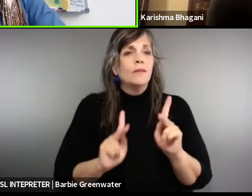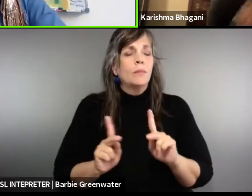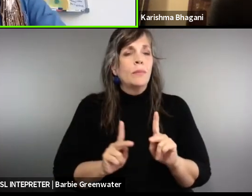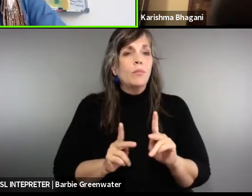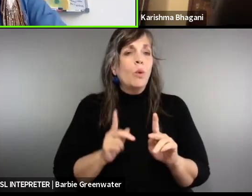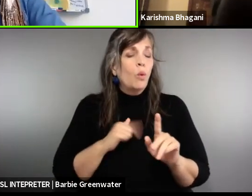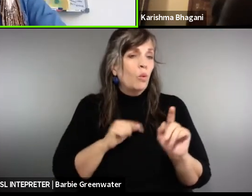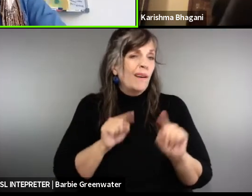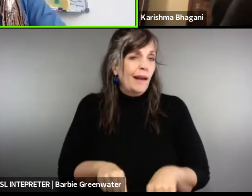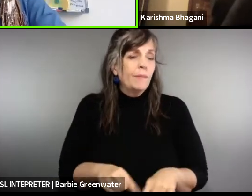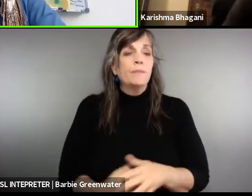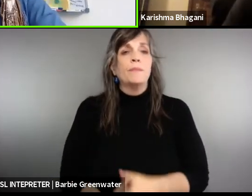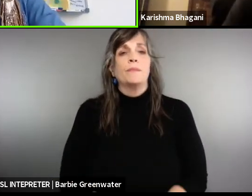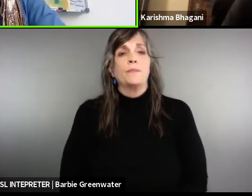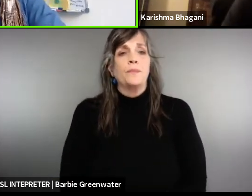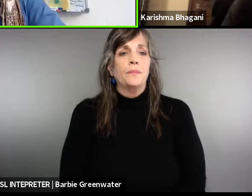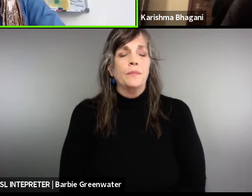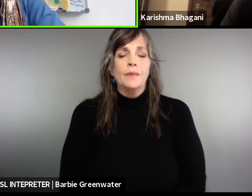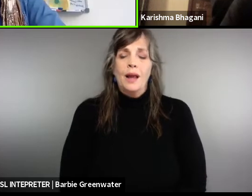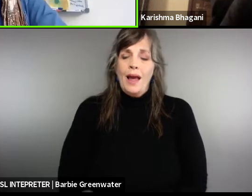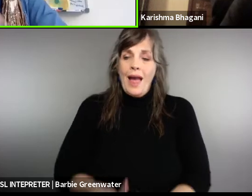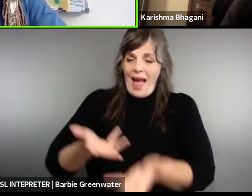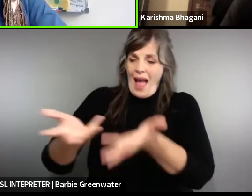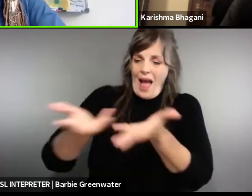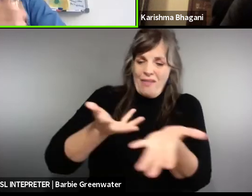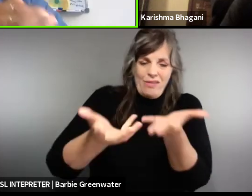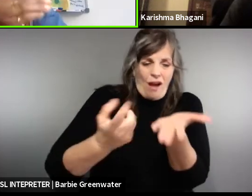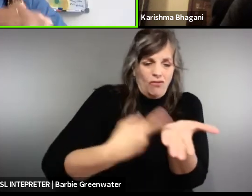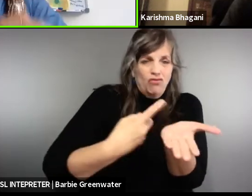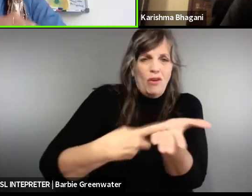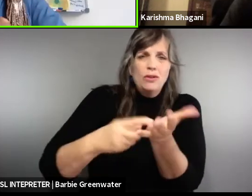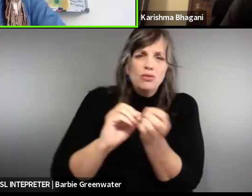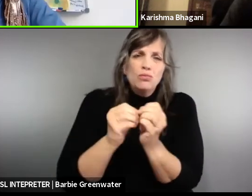And the conversation was so much more richer having all those different viewpoints,